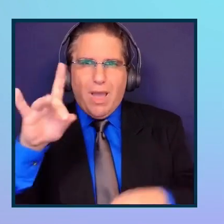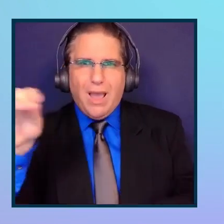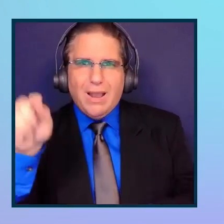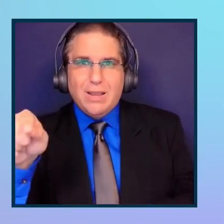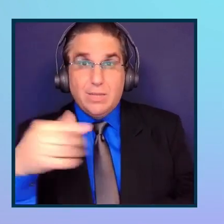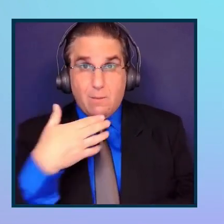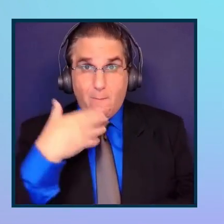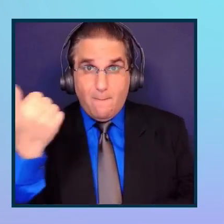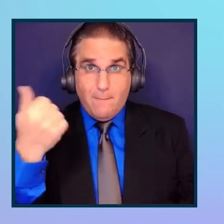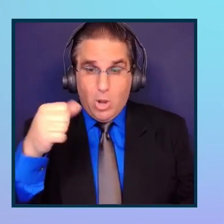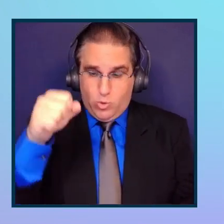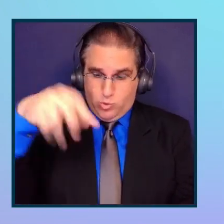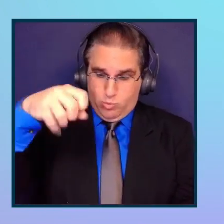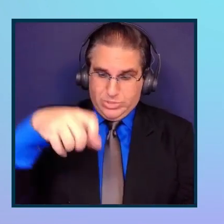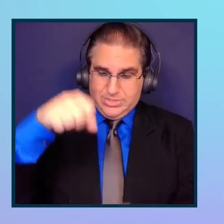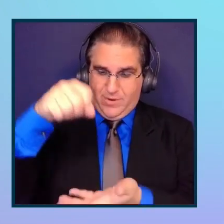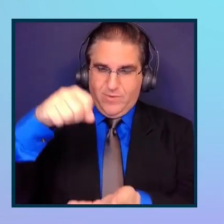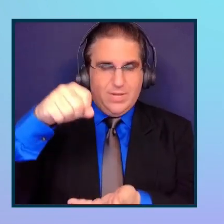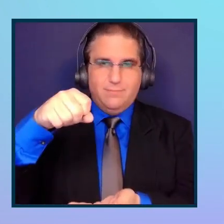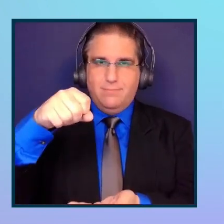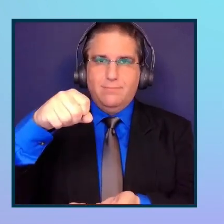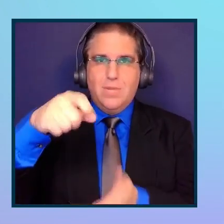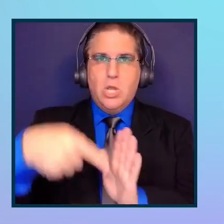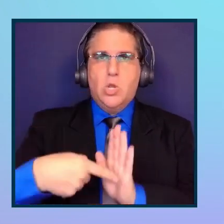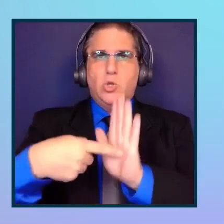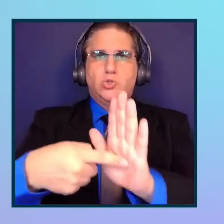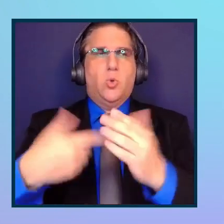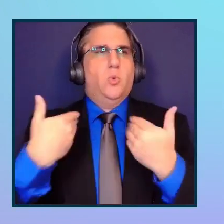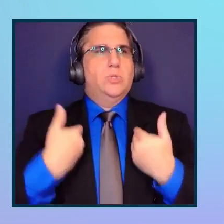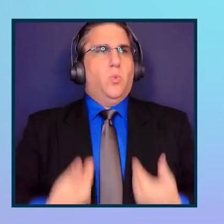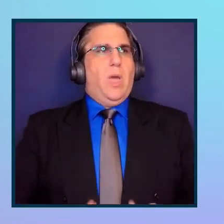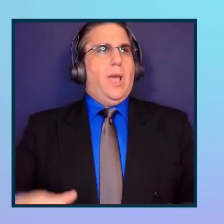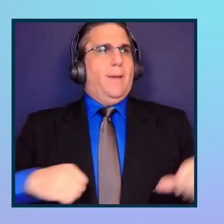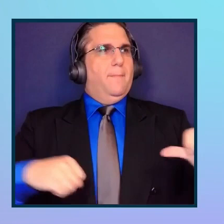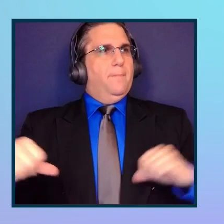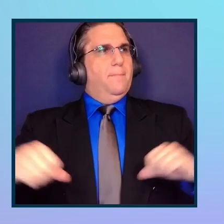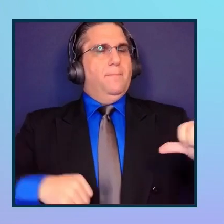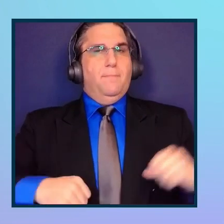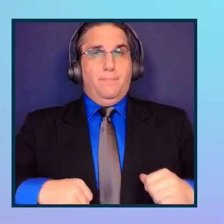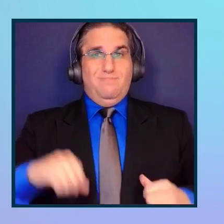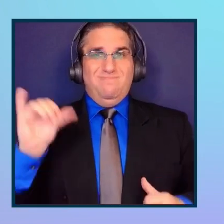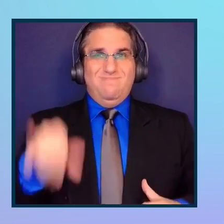and to others about who they are. We make lots of decisions